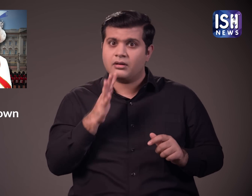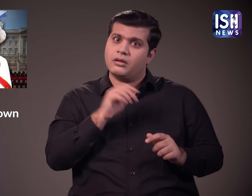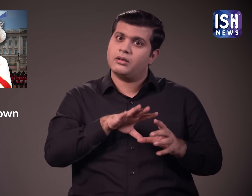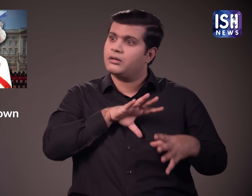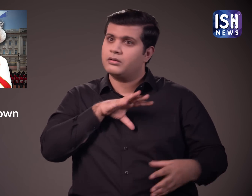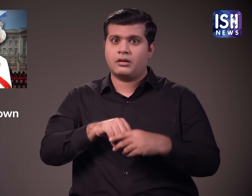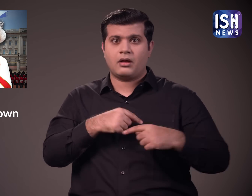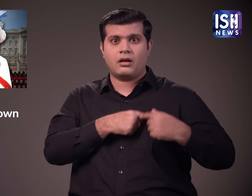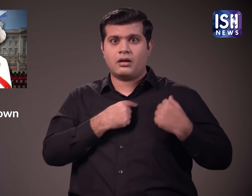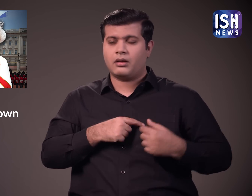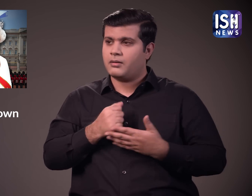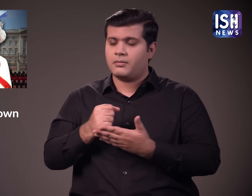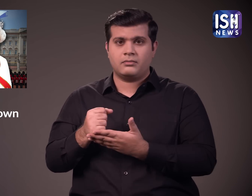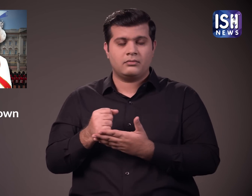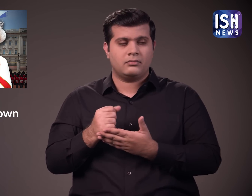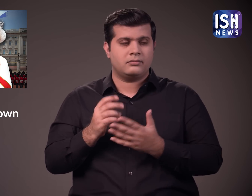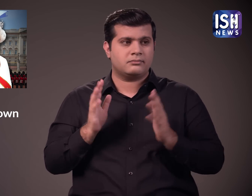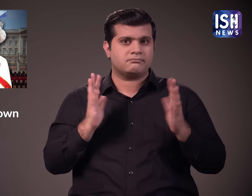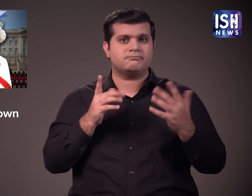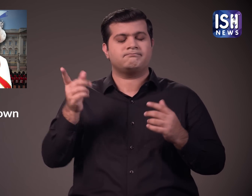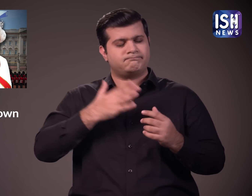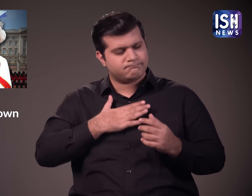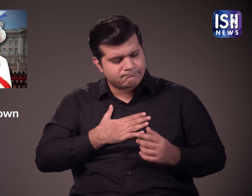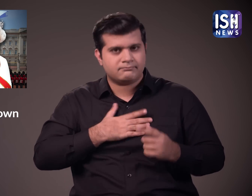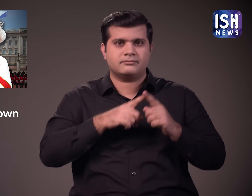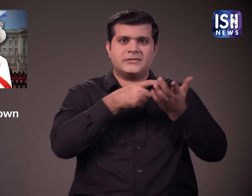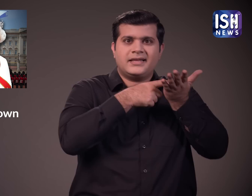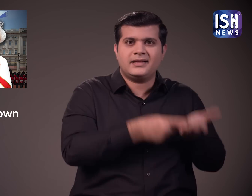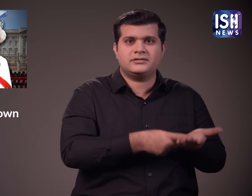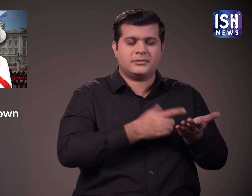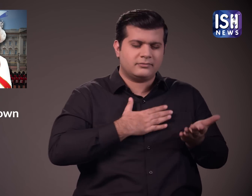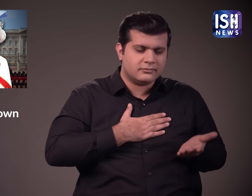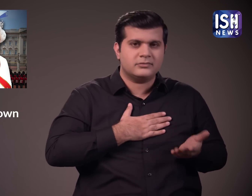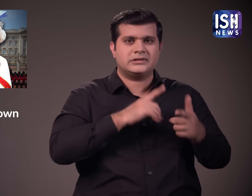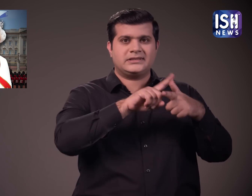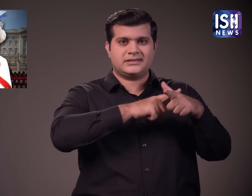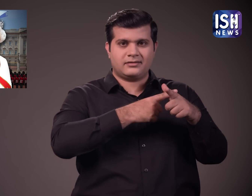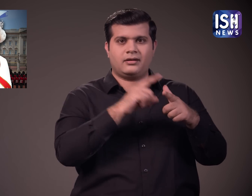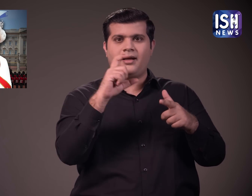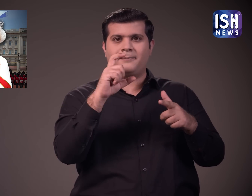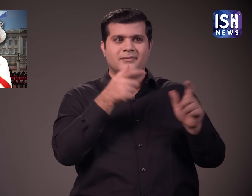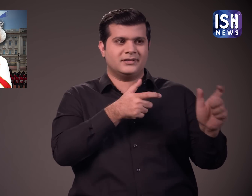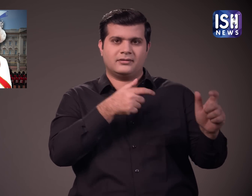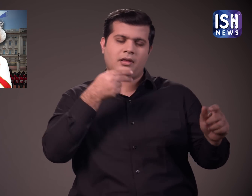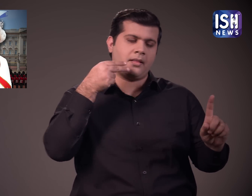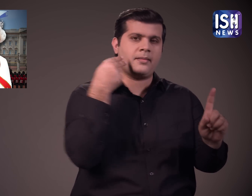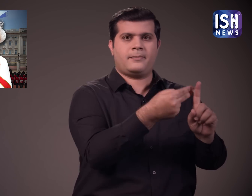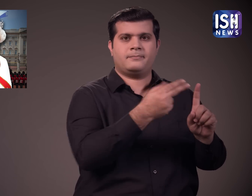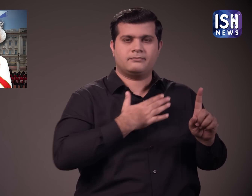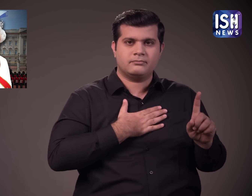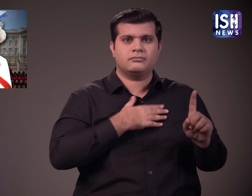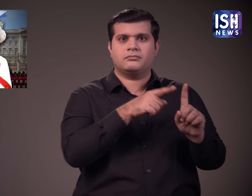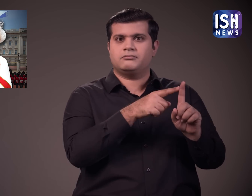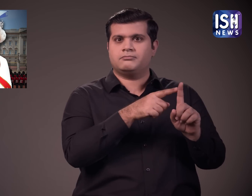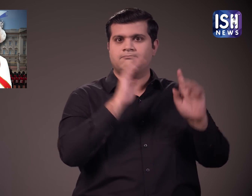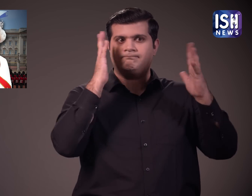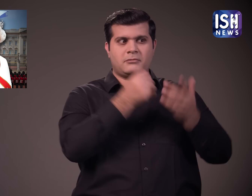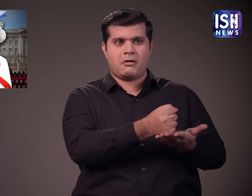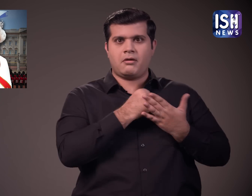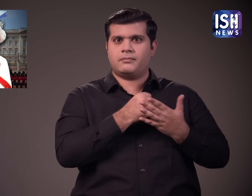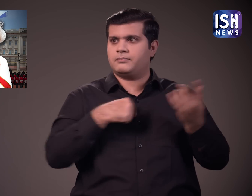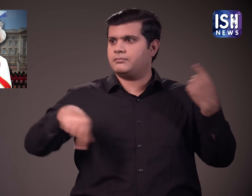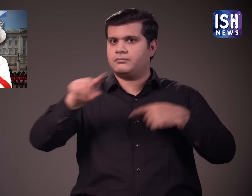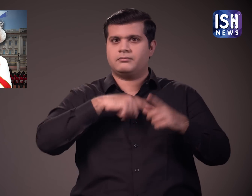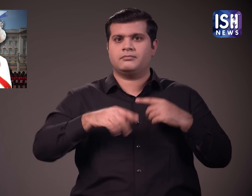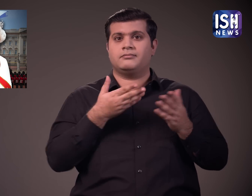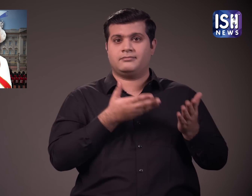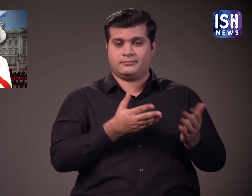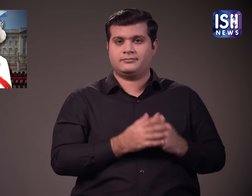To honour her efforts, she was given the rank of Junior Commander.